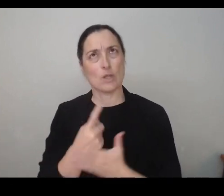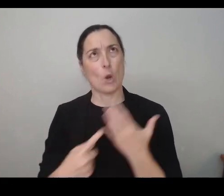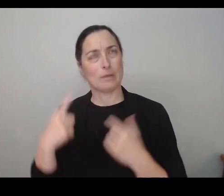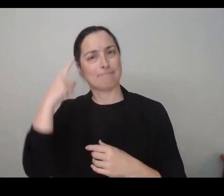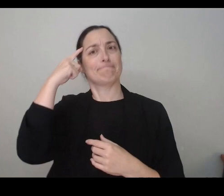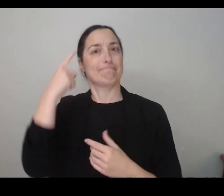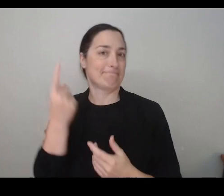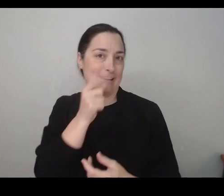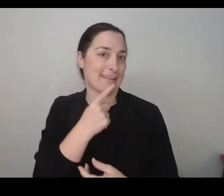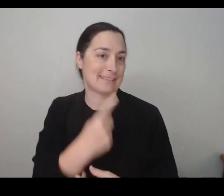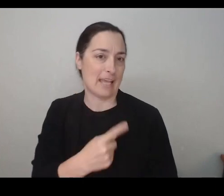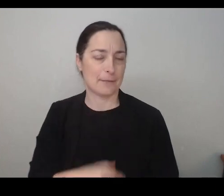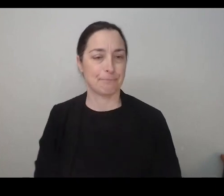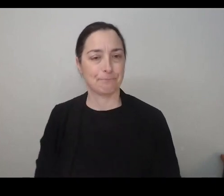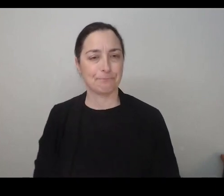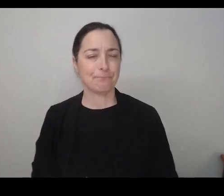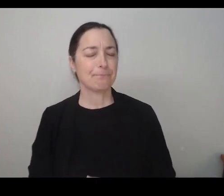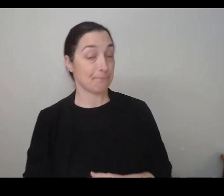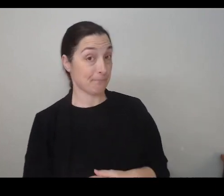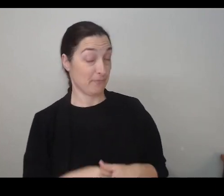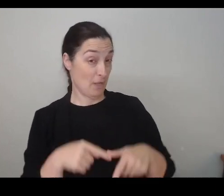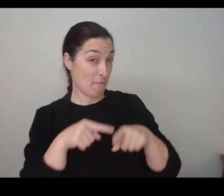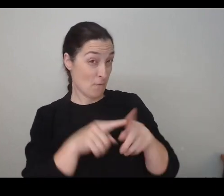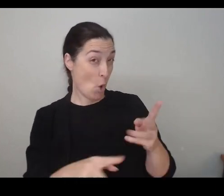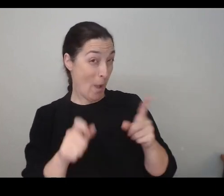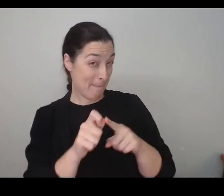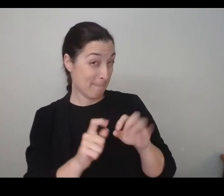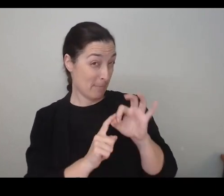So, I've got a follow up as well in a way for both of you,